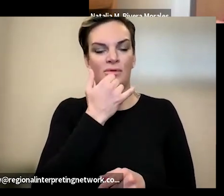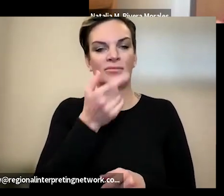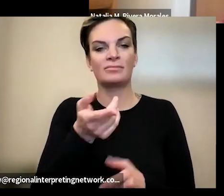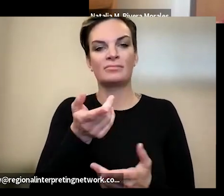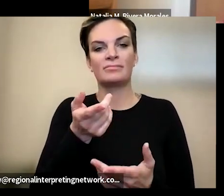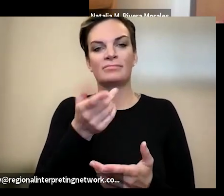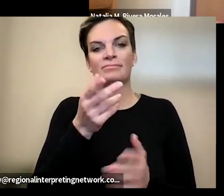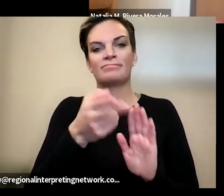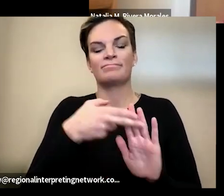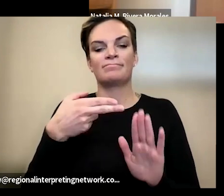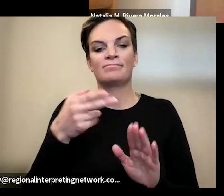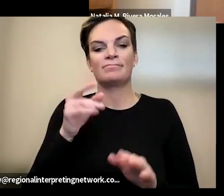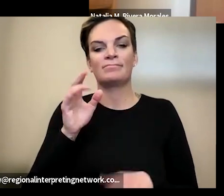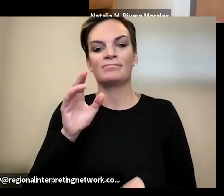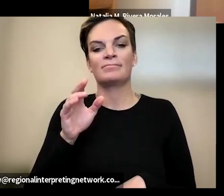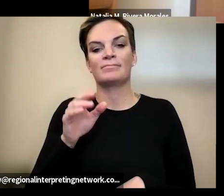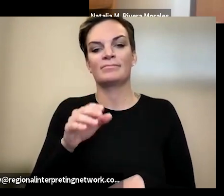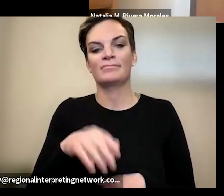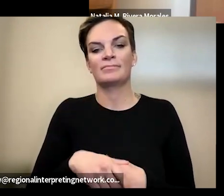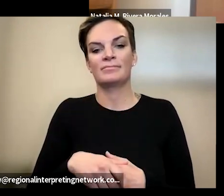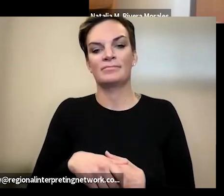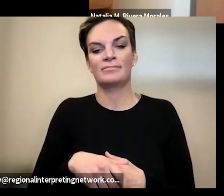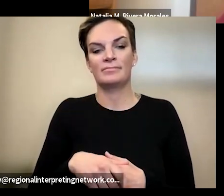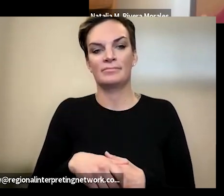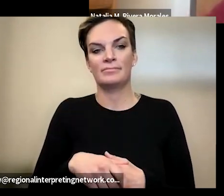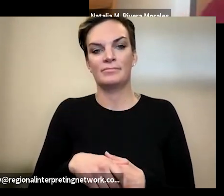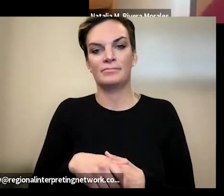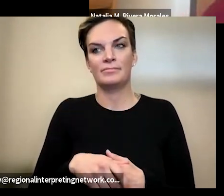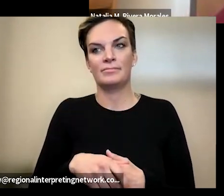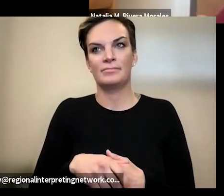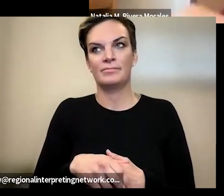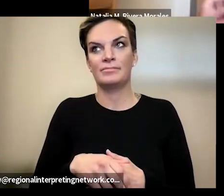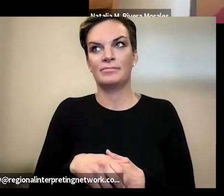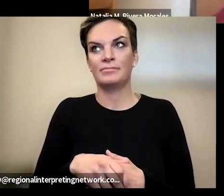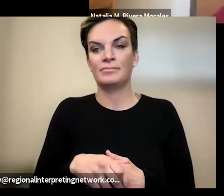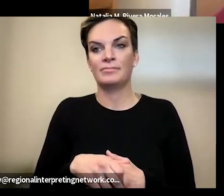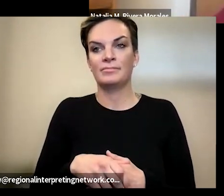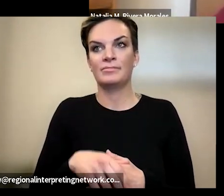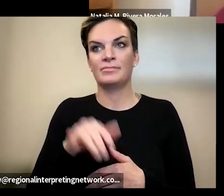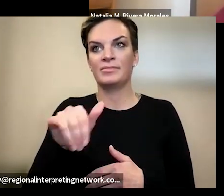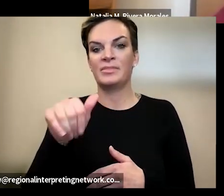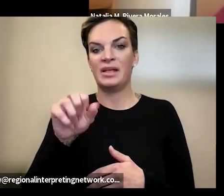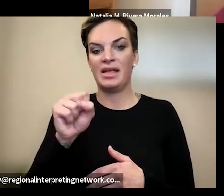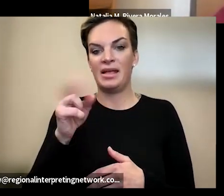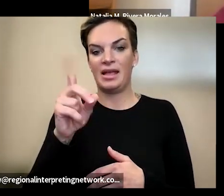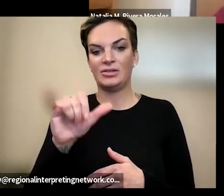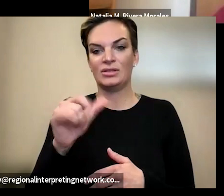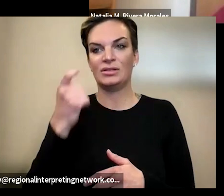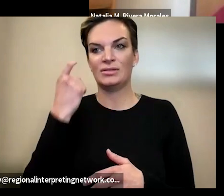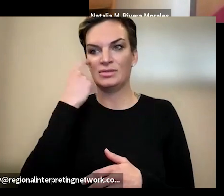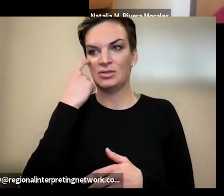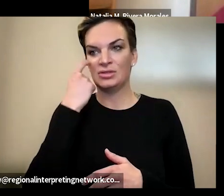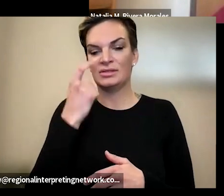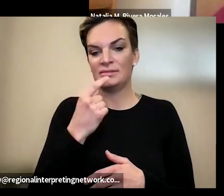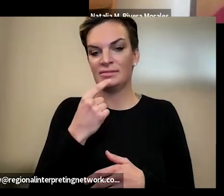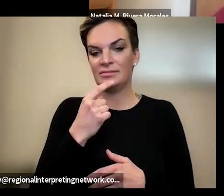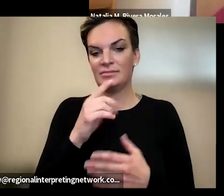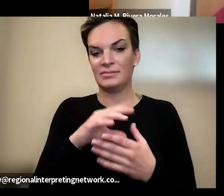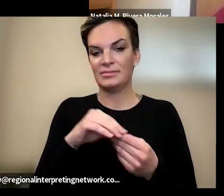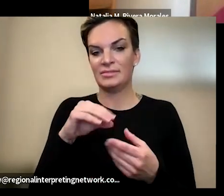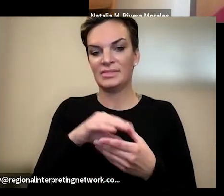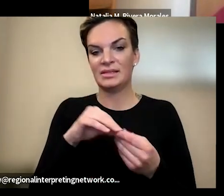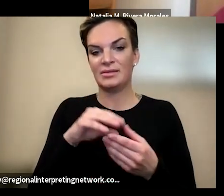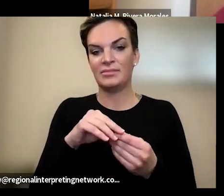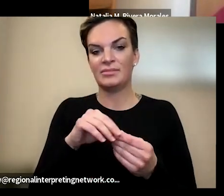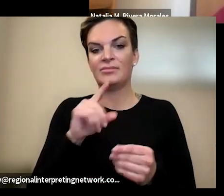diseases, in you know following what Ashlee was just saying, it is difficult to diagnose